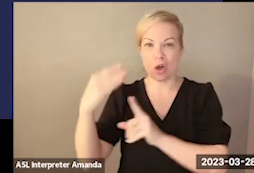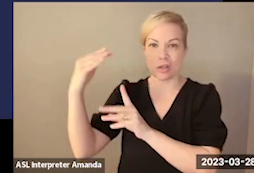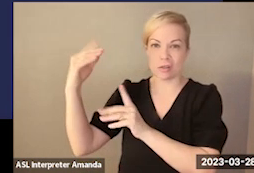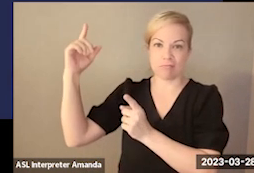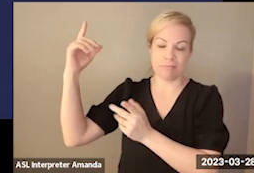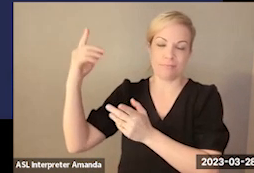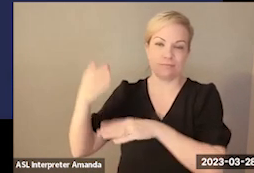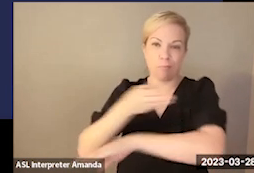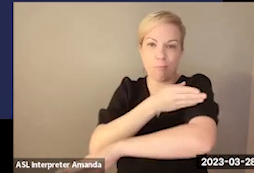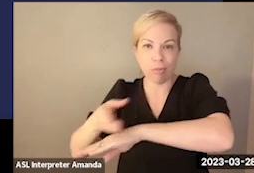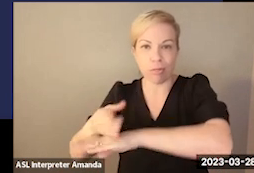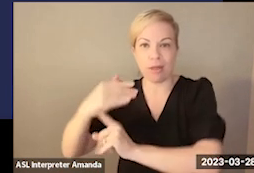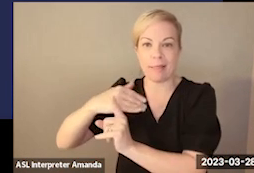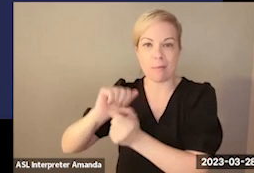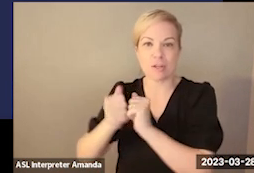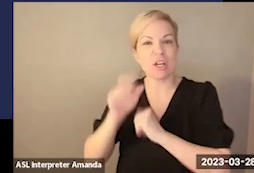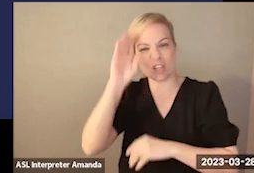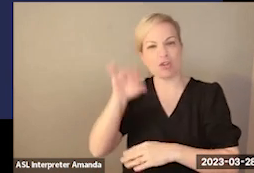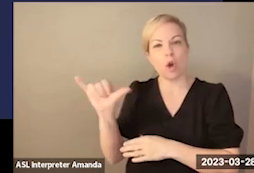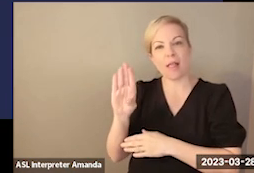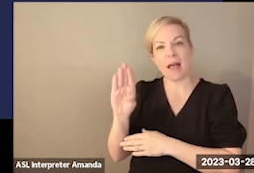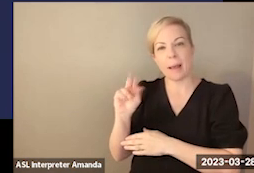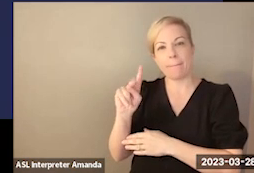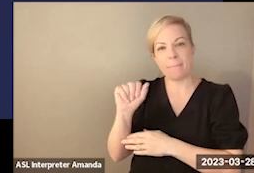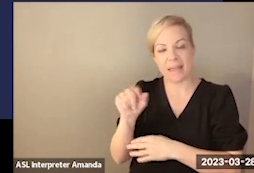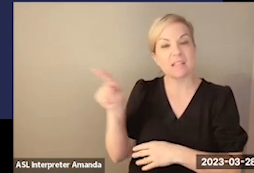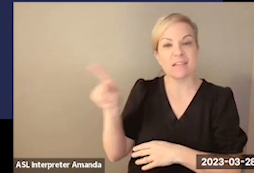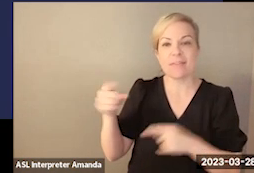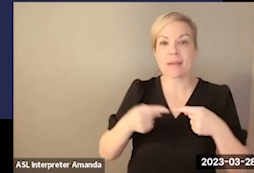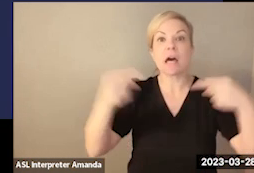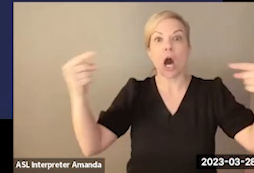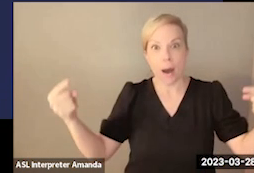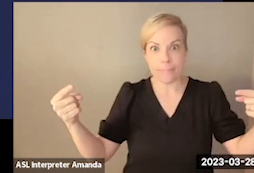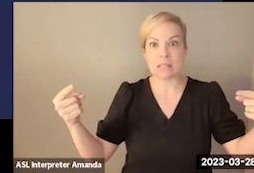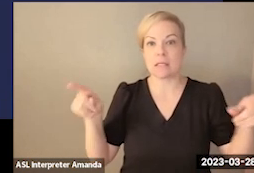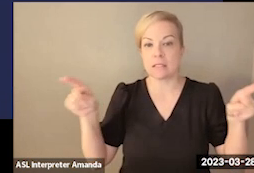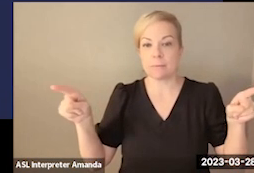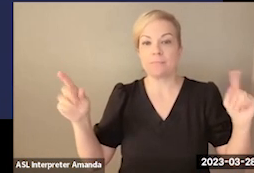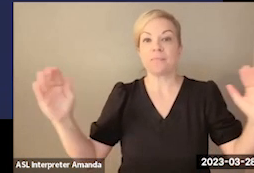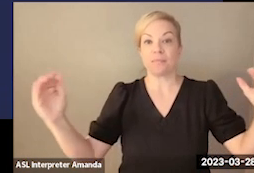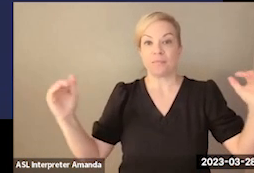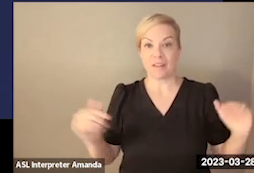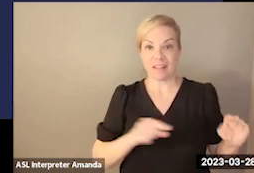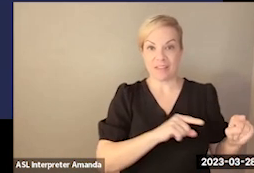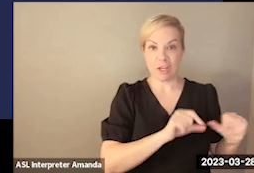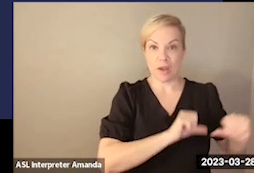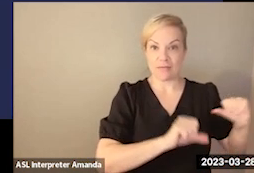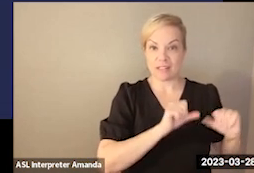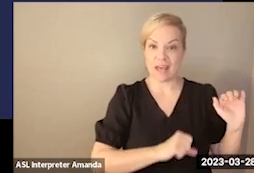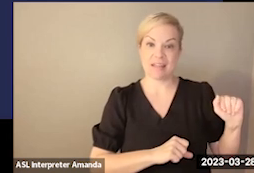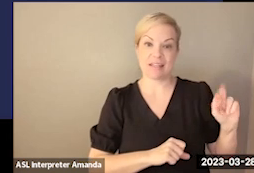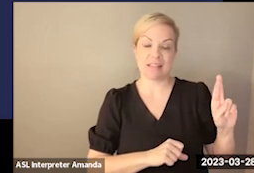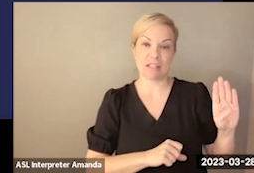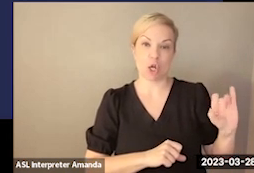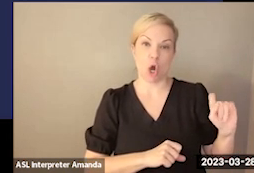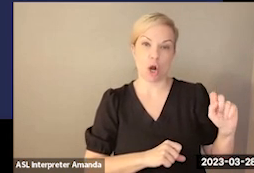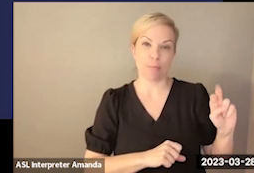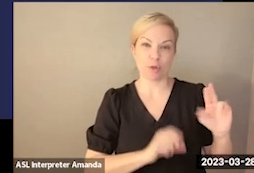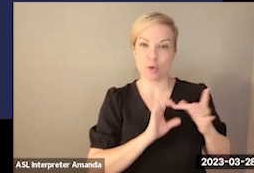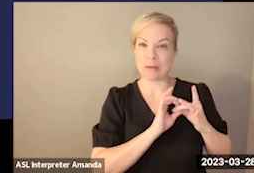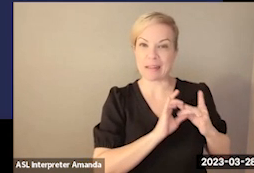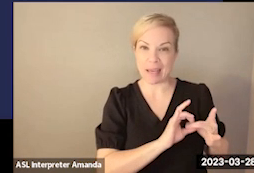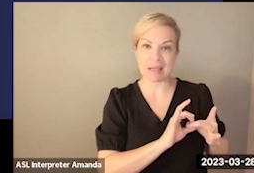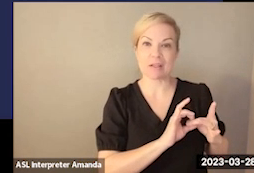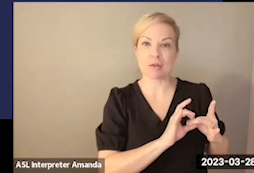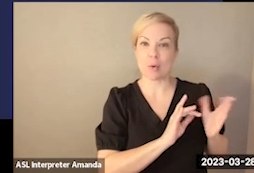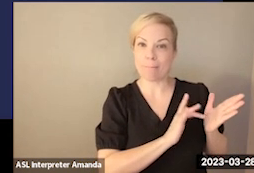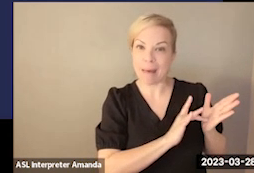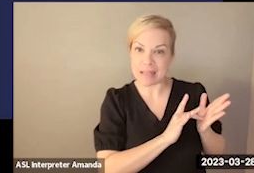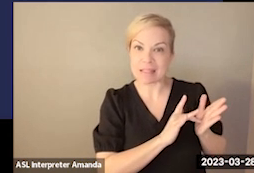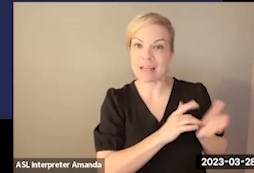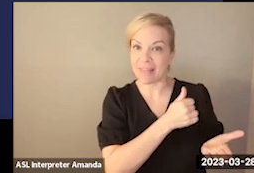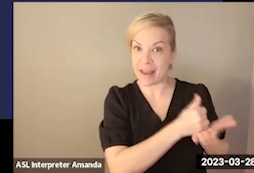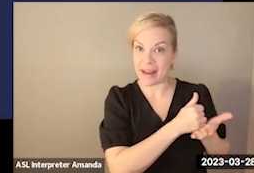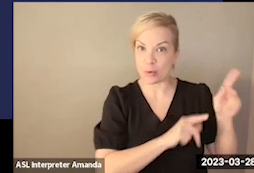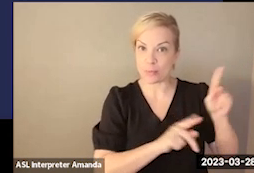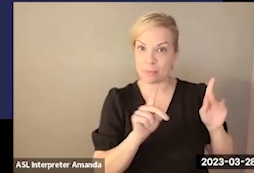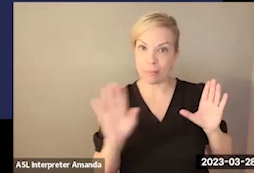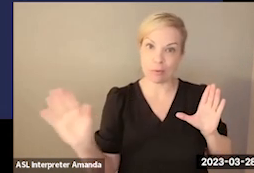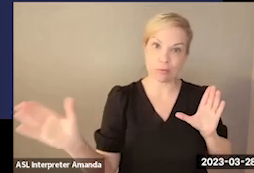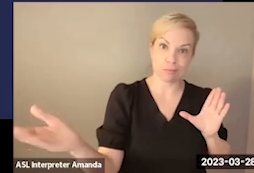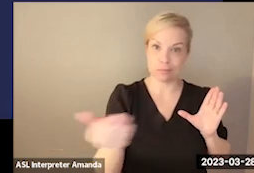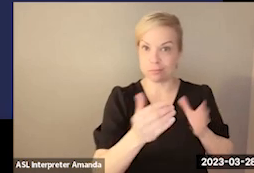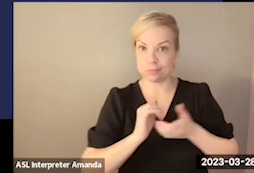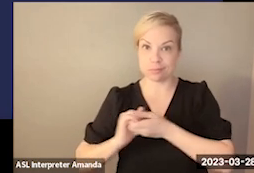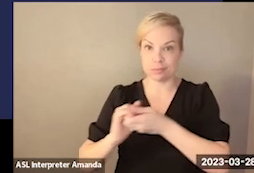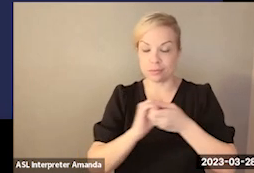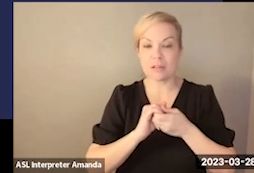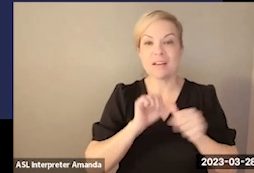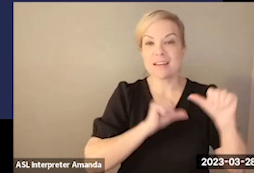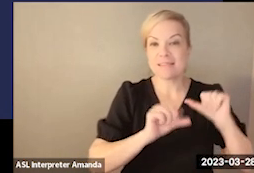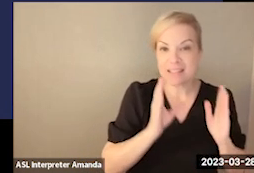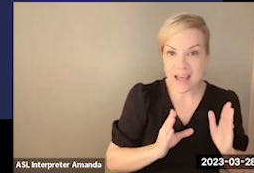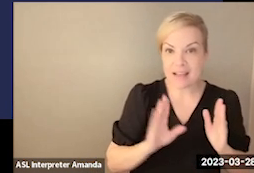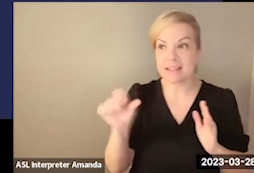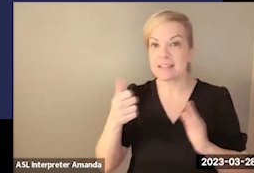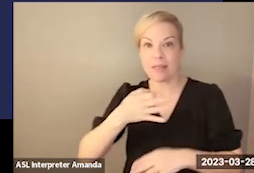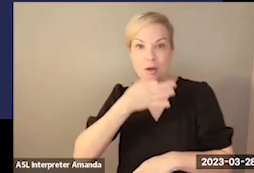Debbie Stine, Science & Technology Policy Academy: So that's sort of the other extreme. Then you have the science arbiters. Those are places like the National Academy of Science Engineering medicine, where the goal is to bring people together and scientists together and other experts and say, okay, Well.